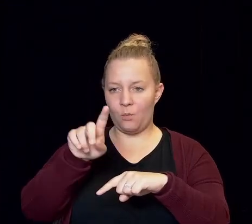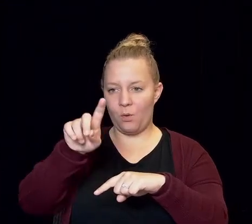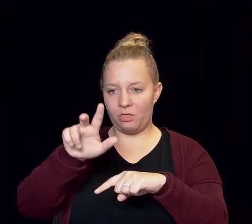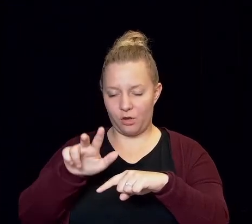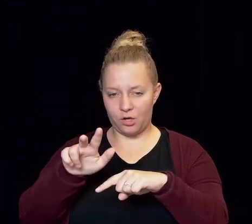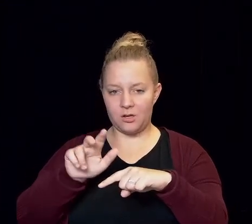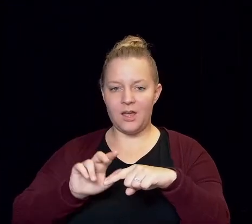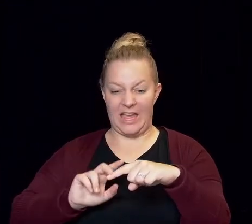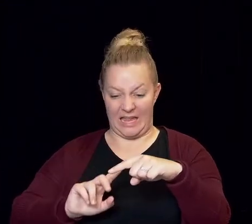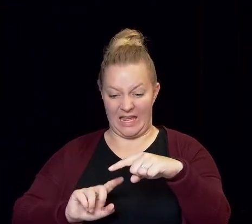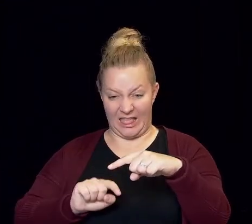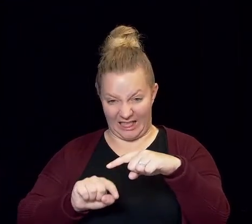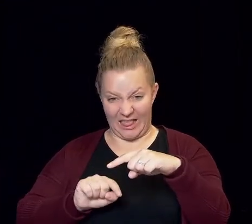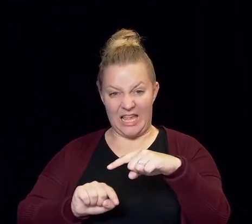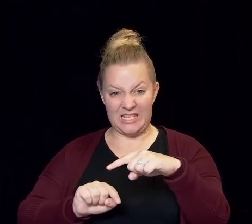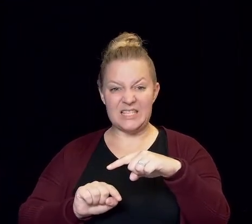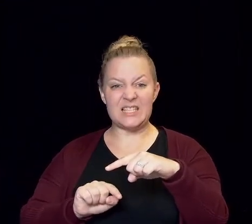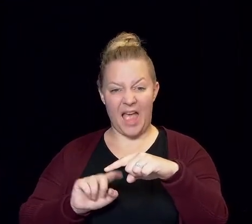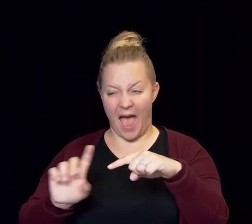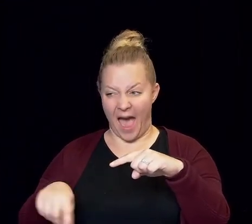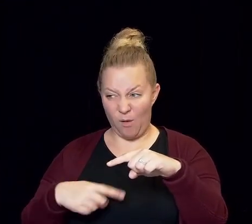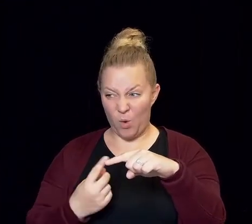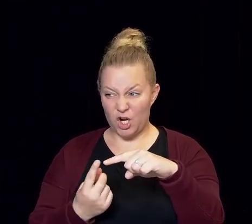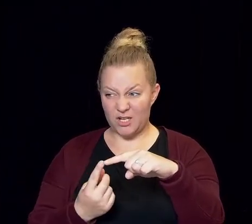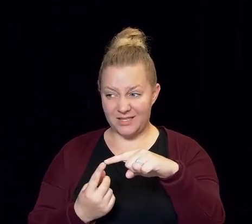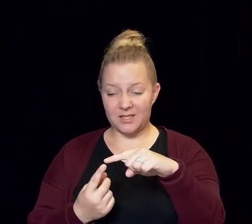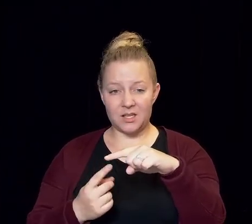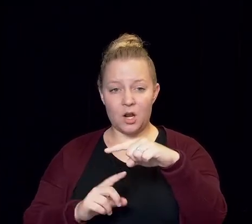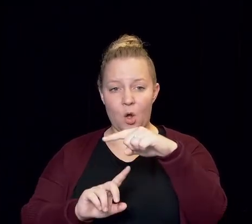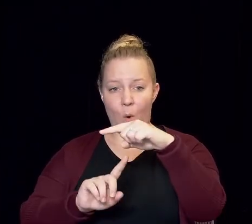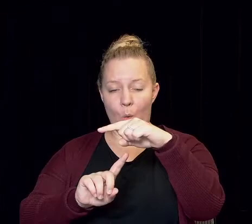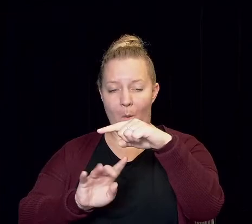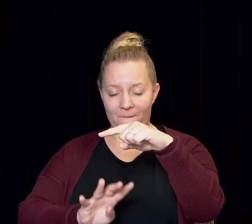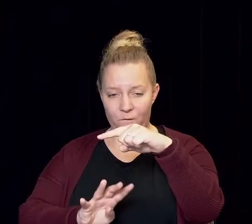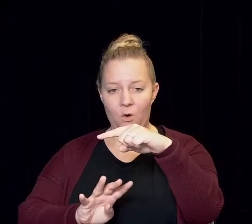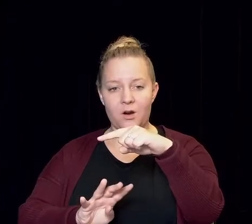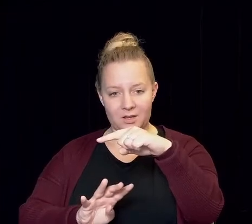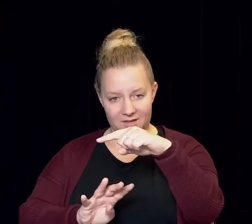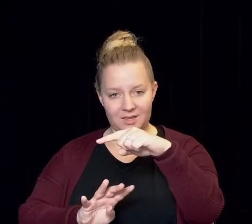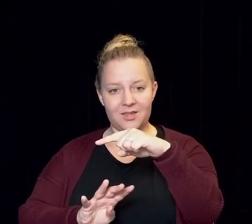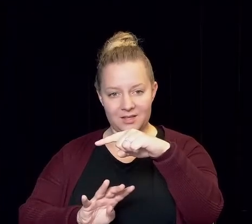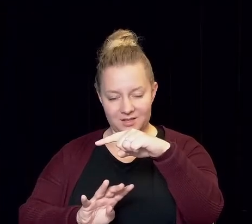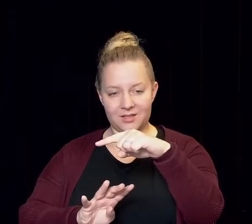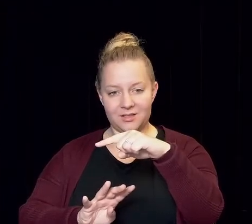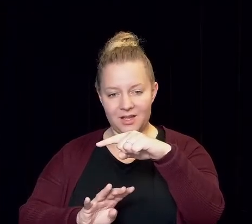In the denominator, hours is 1/4. So, there's my highlighter to mark them out there for you.